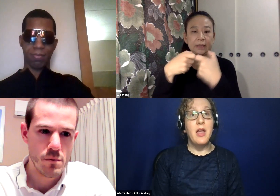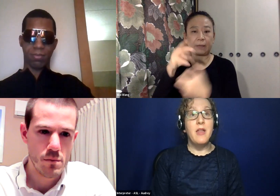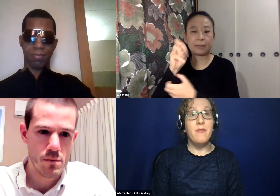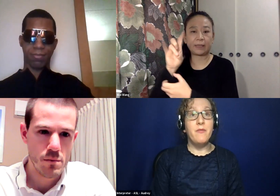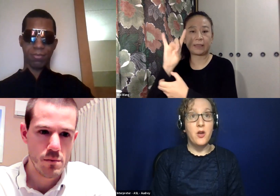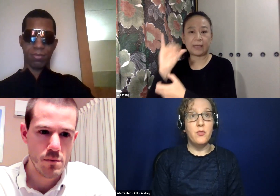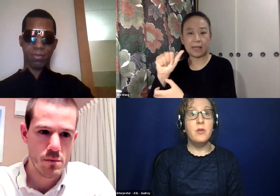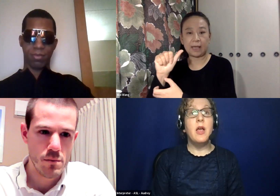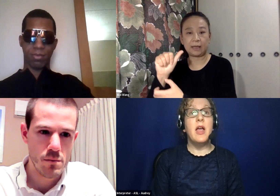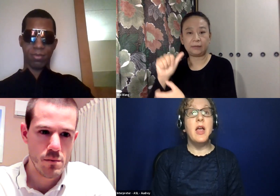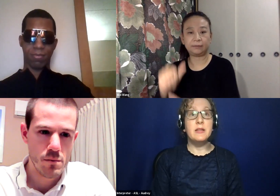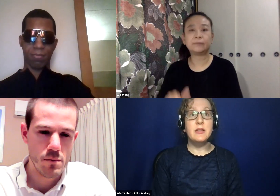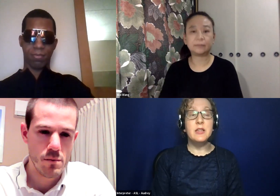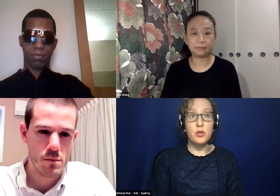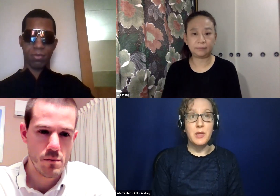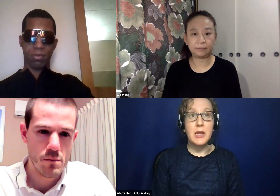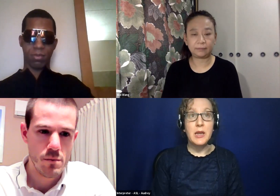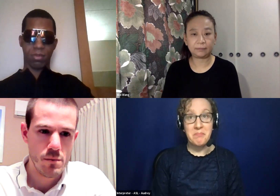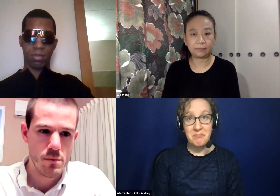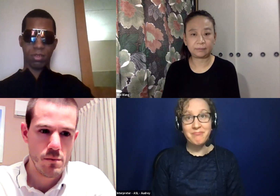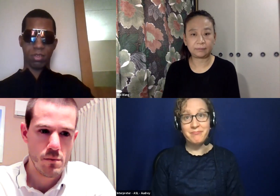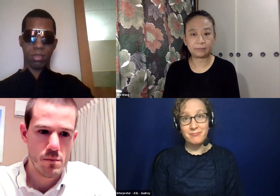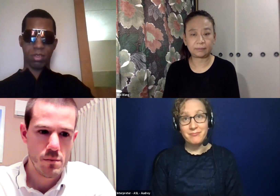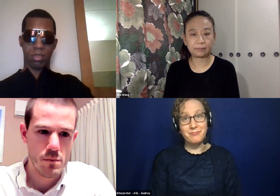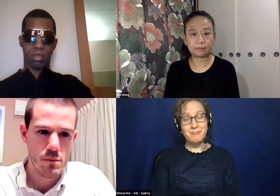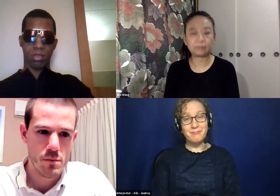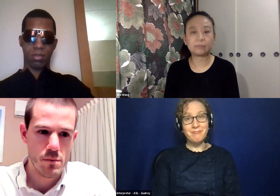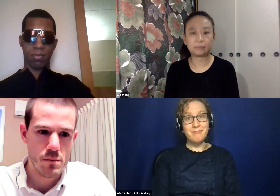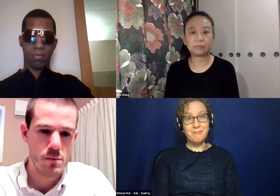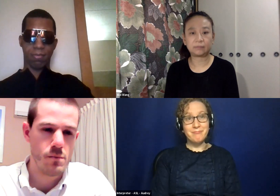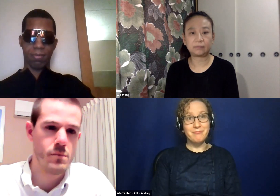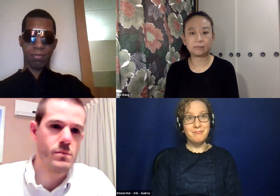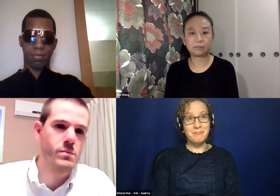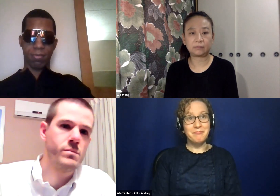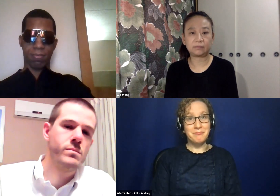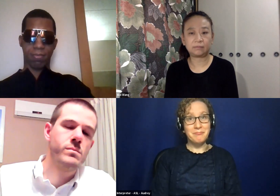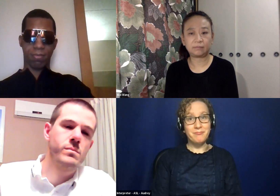and video and digital media. >> JUSTIN HARFORD: Perfect, and that